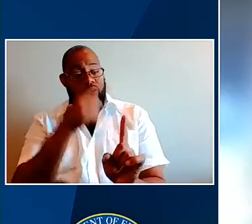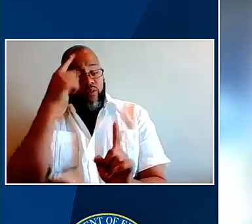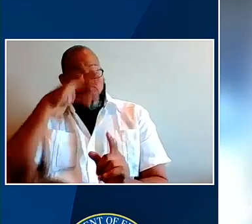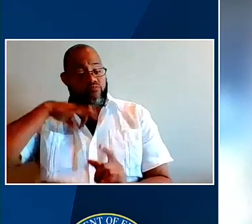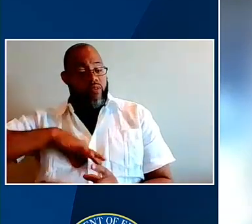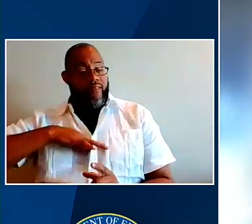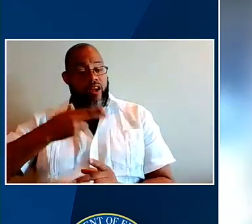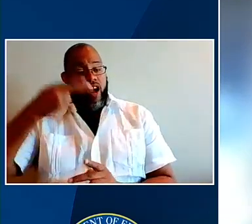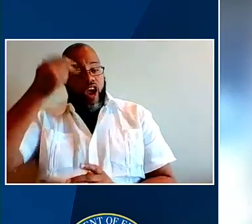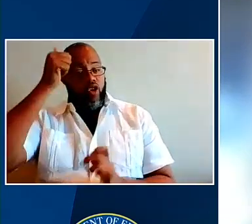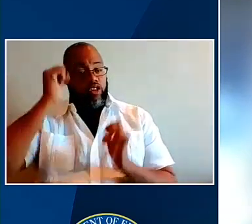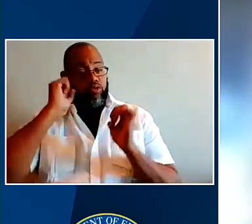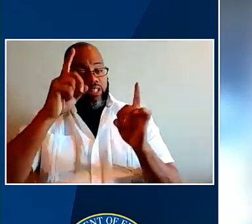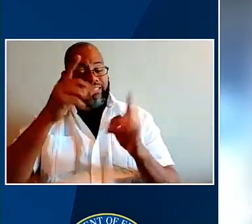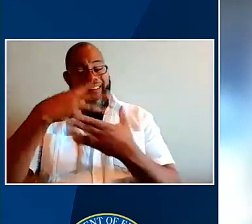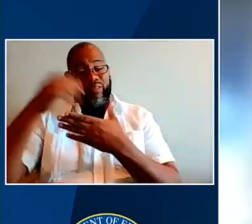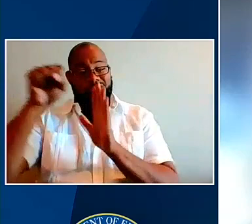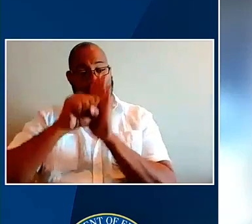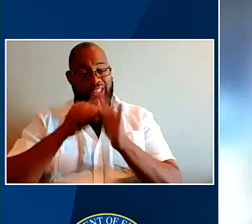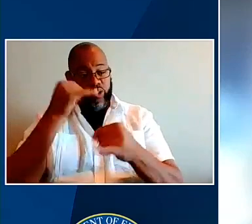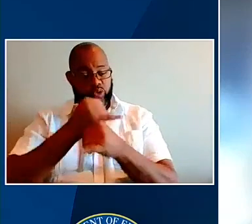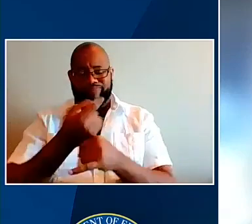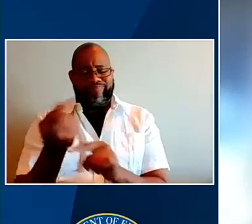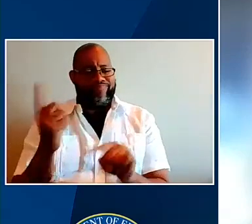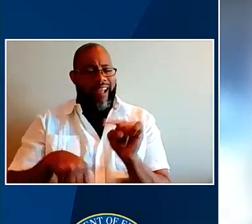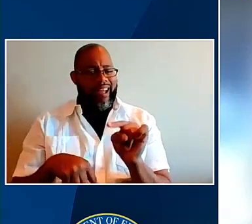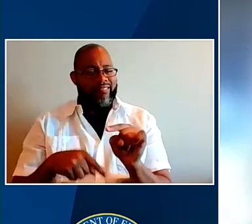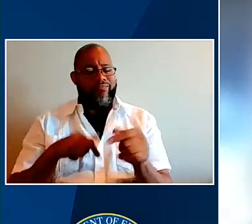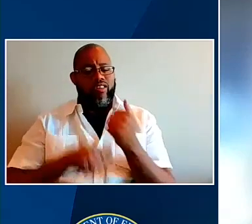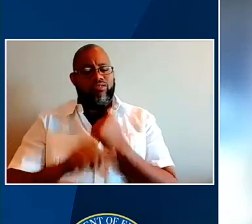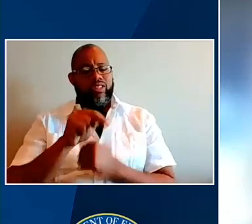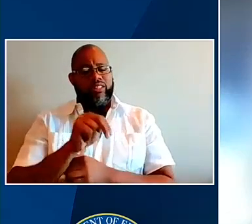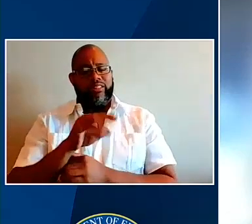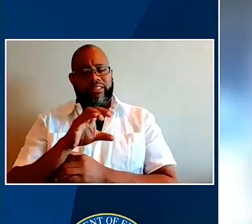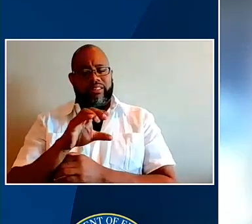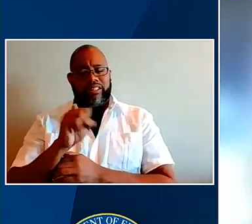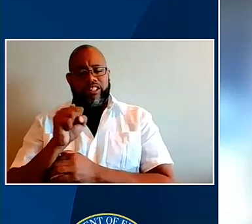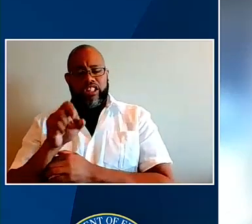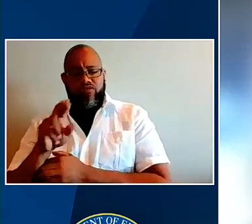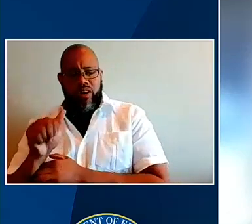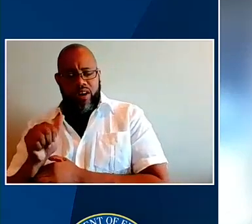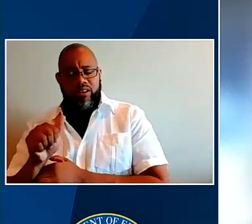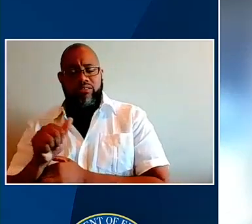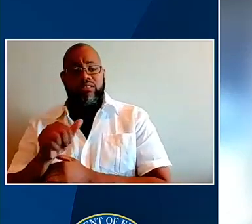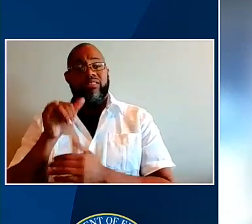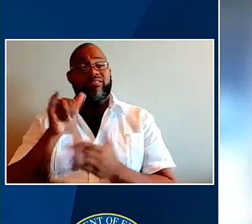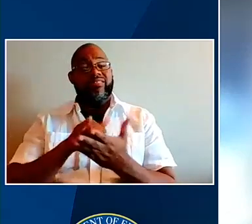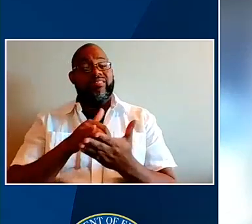education out-of-state institutions, they couldn't under NC-SARA. As far as blowing up NC-SARA I think, you